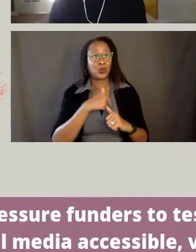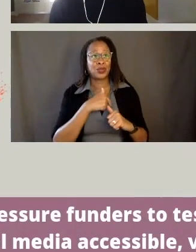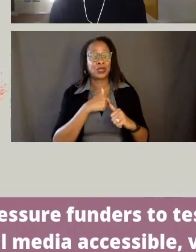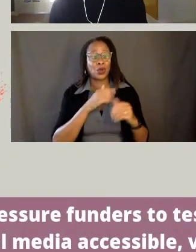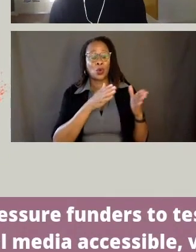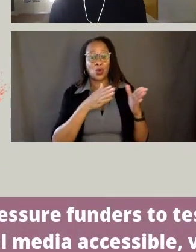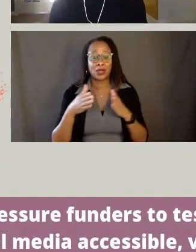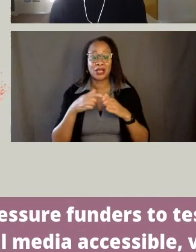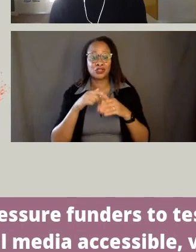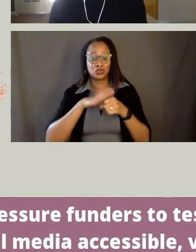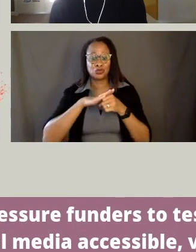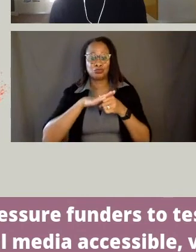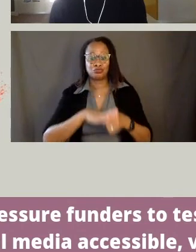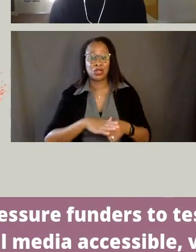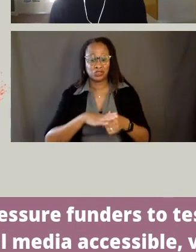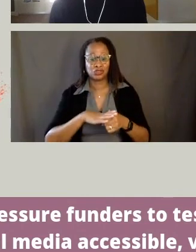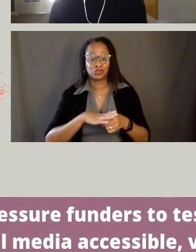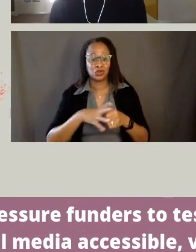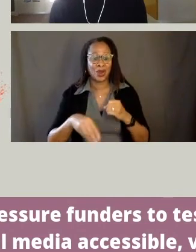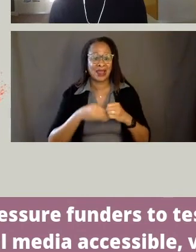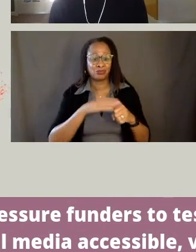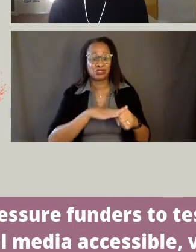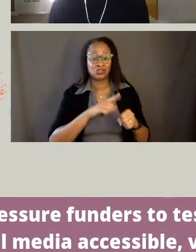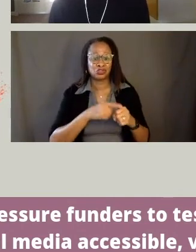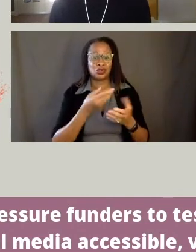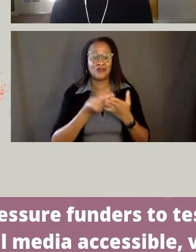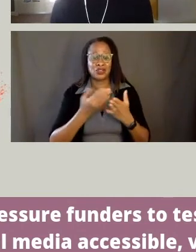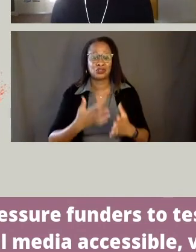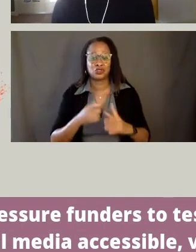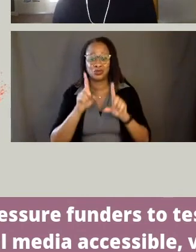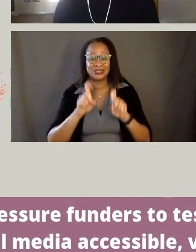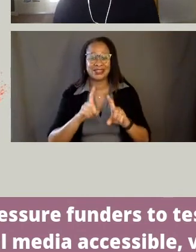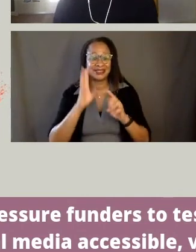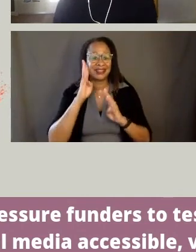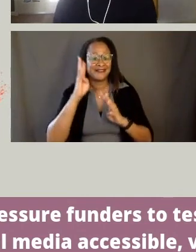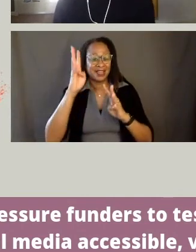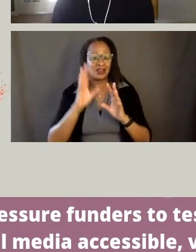test innovative forms: paywall-free,